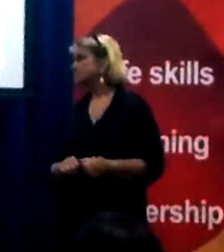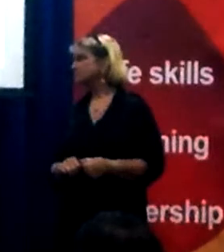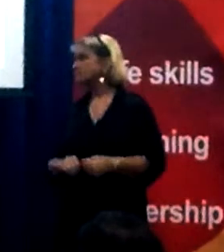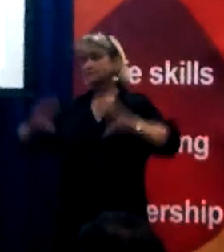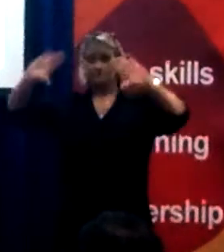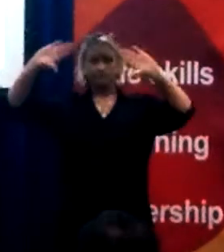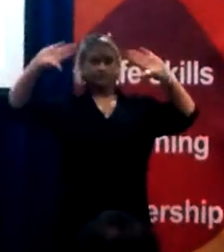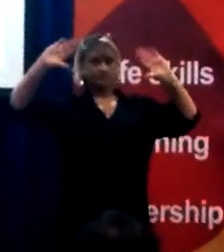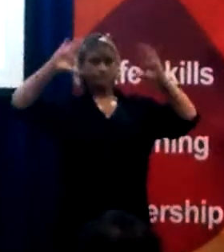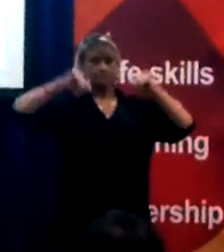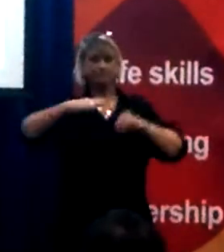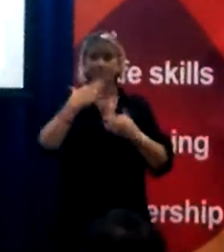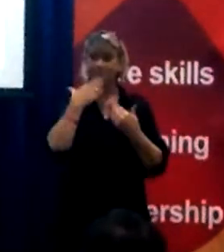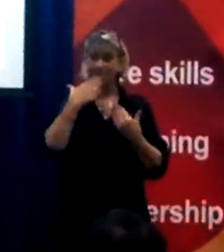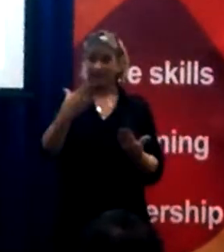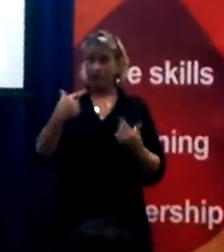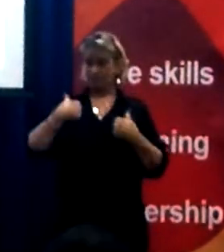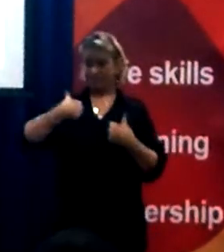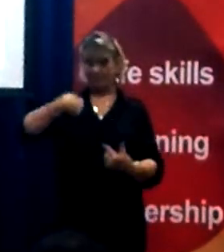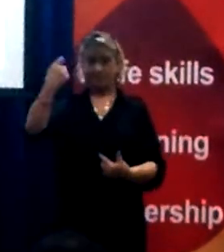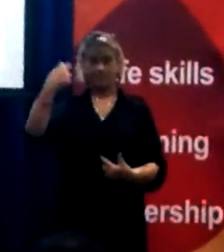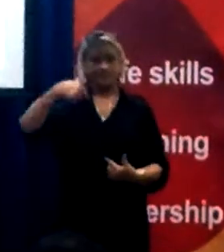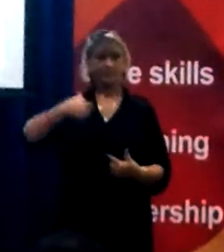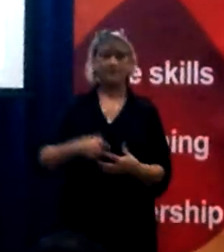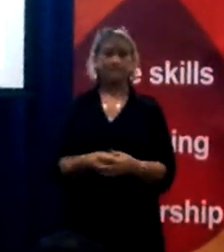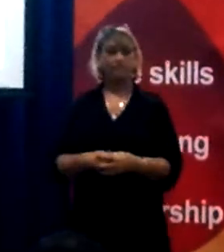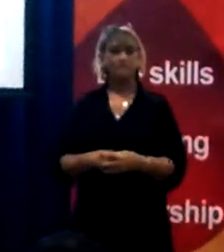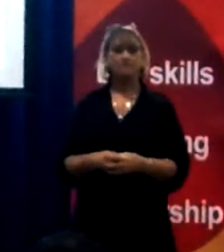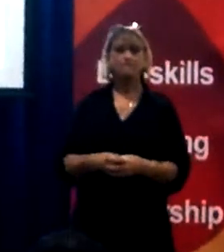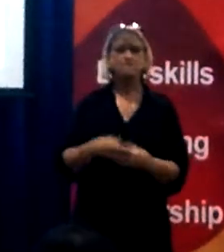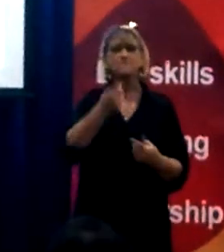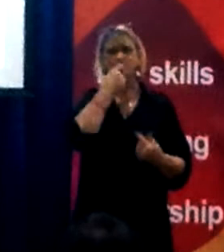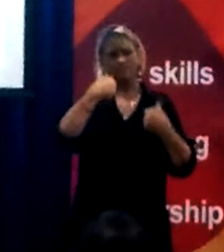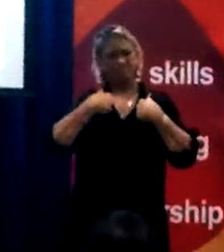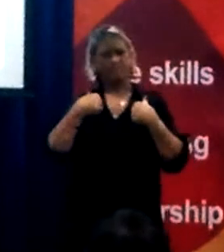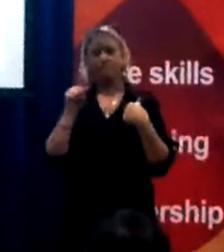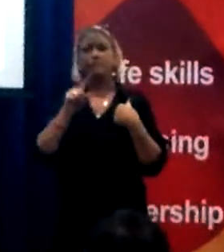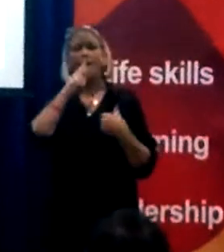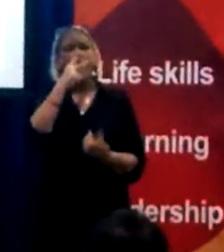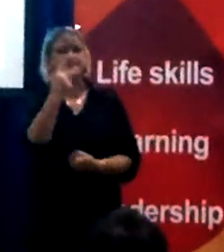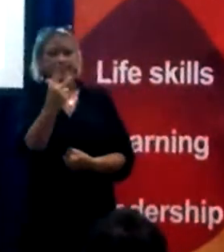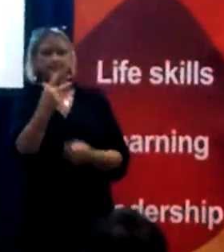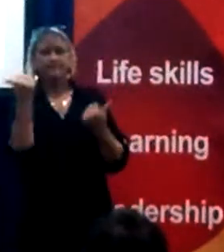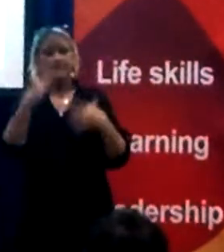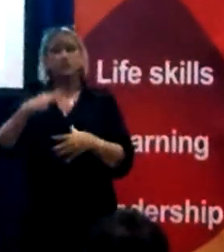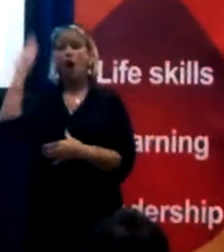Hello. First of all, thank you for inviting me to speak. And a bit about myself, I am 18 years old and I finished high school last year.